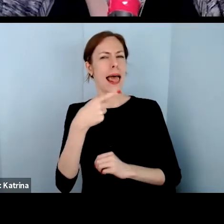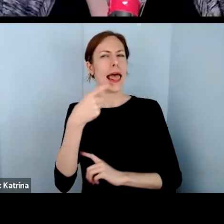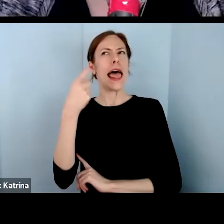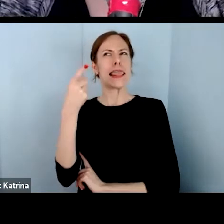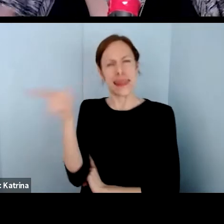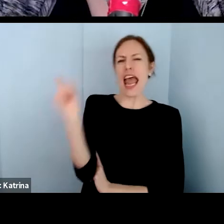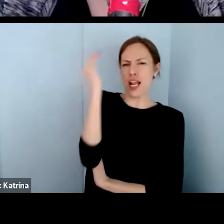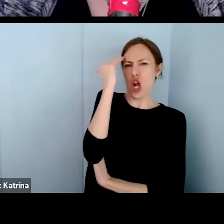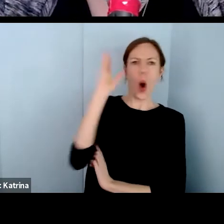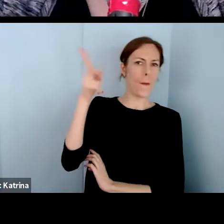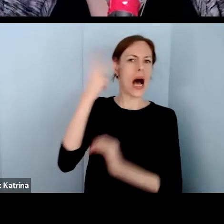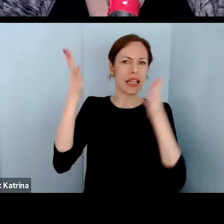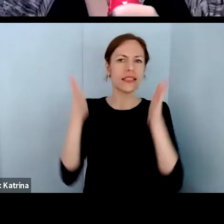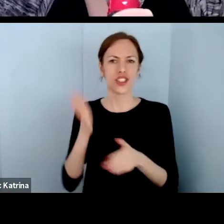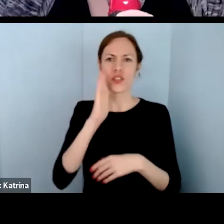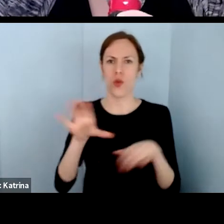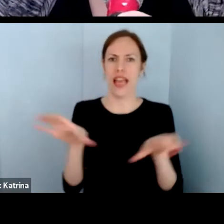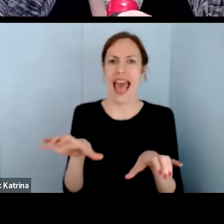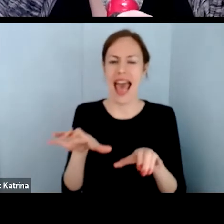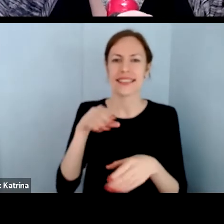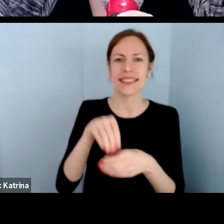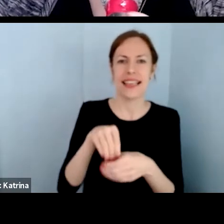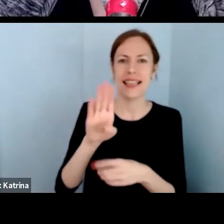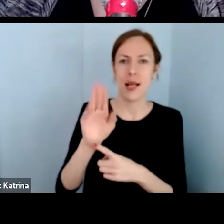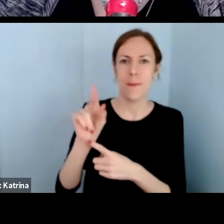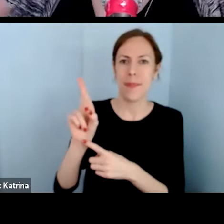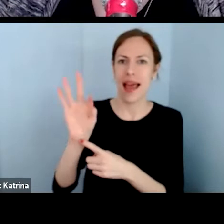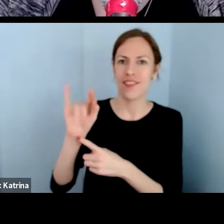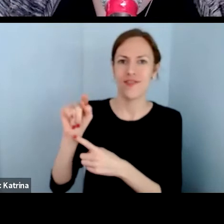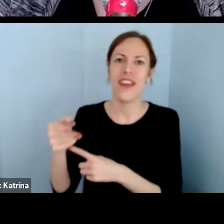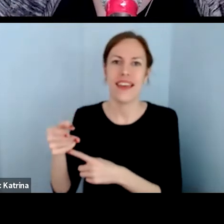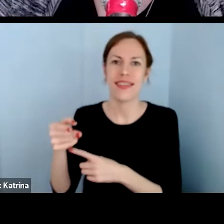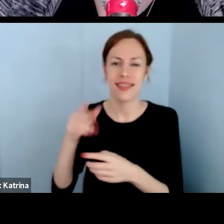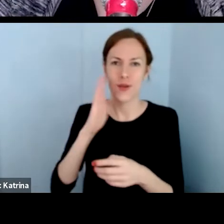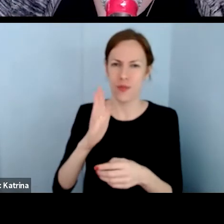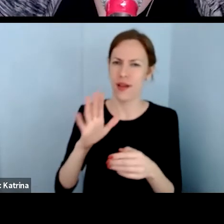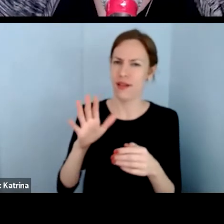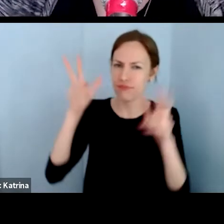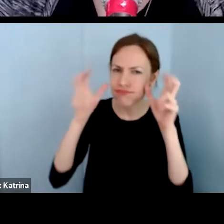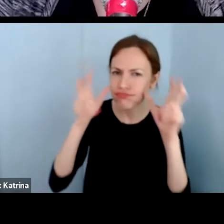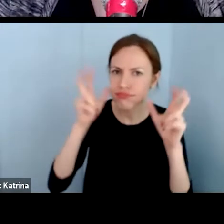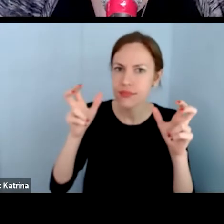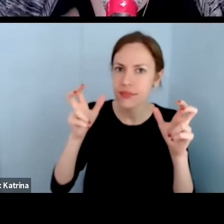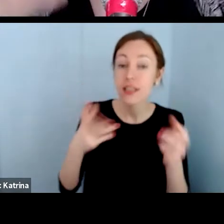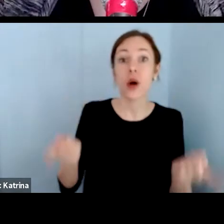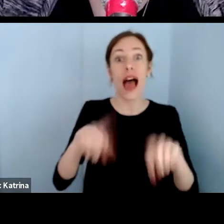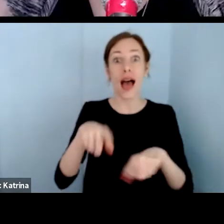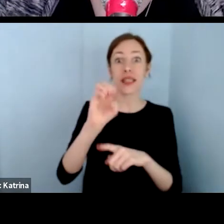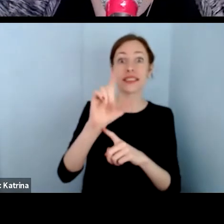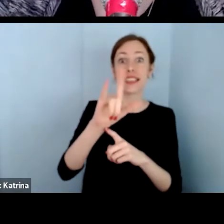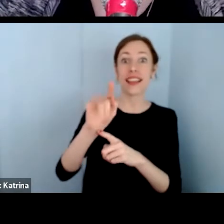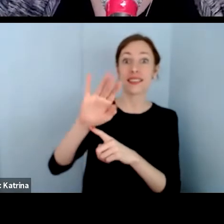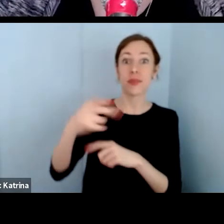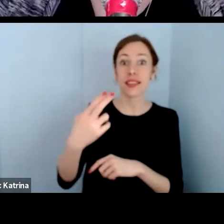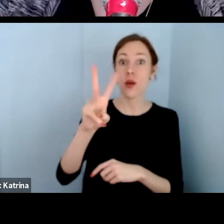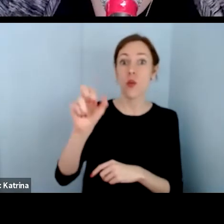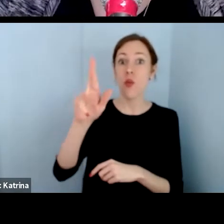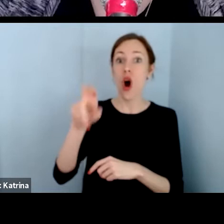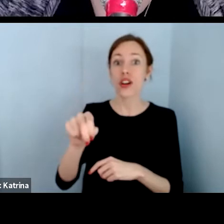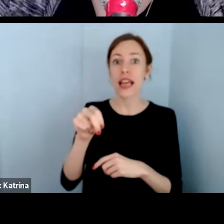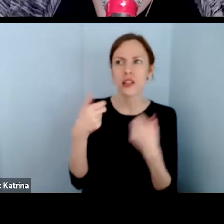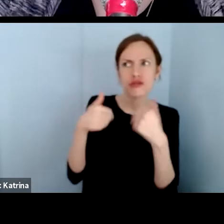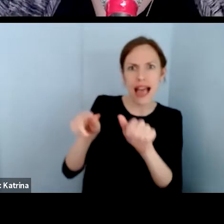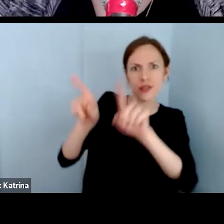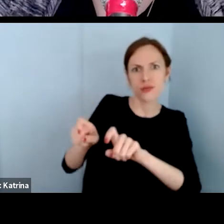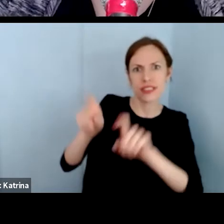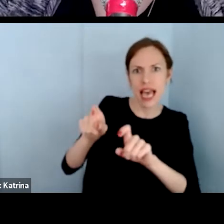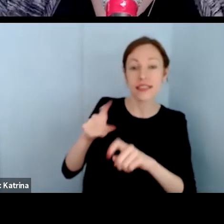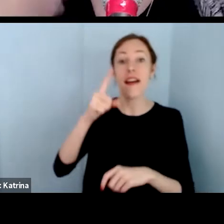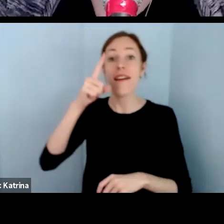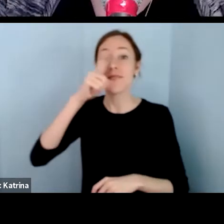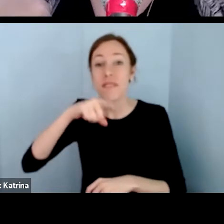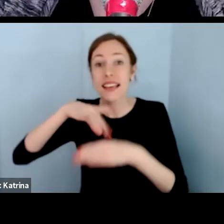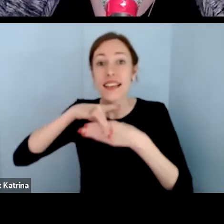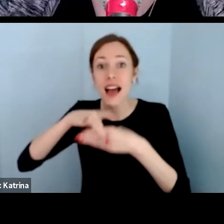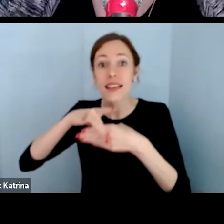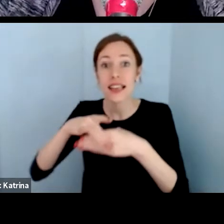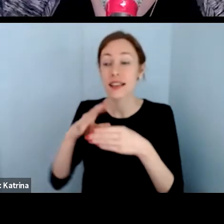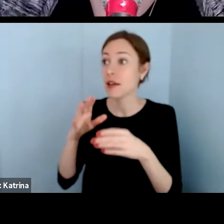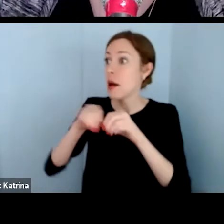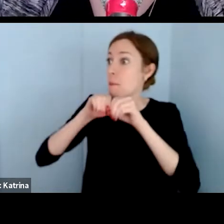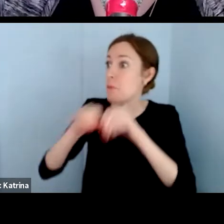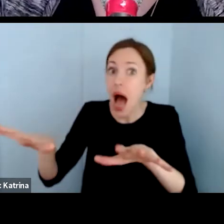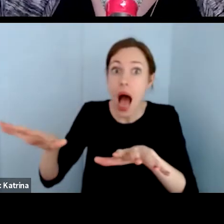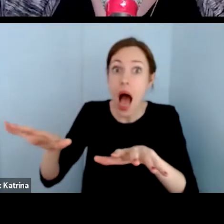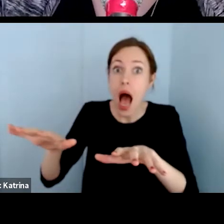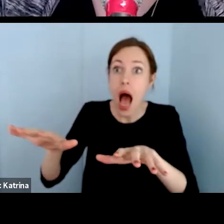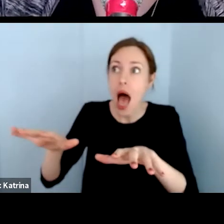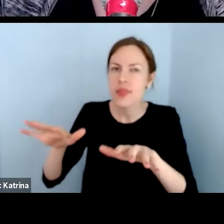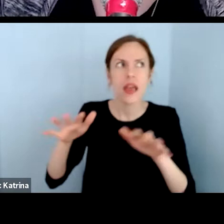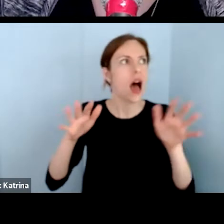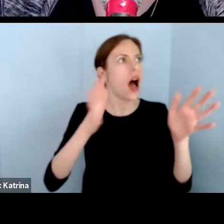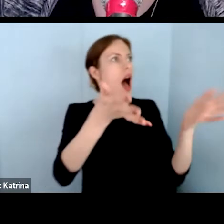And of course what that does is Elizabeth Warren jumps in puts out of an ad with some fake content, and then makes a show of it saying hey look at look at what I can do now basically pretending, what was to come in the future.